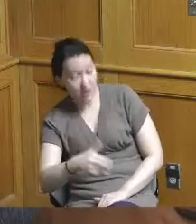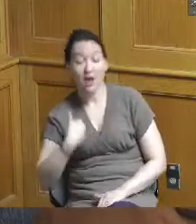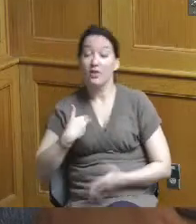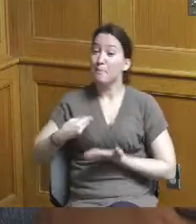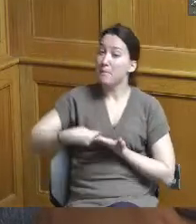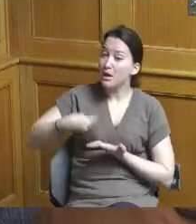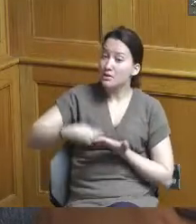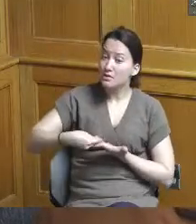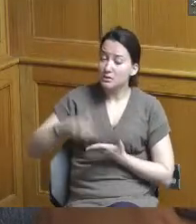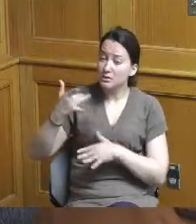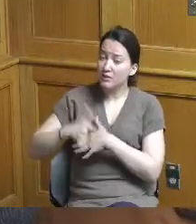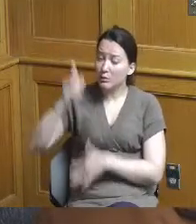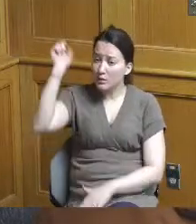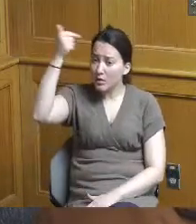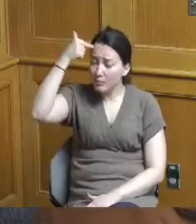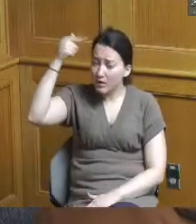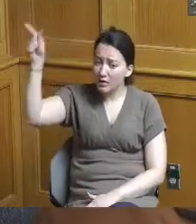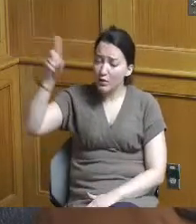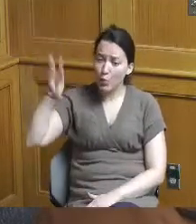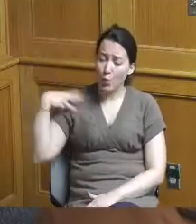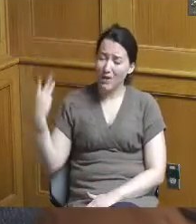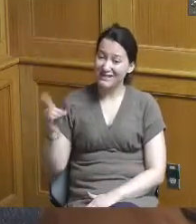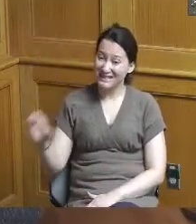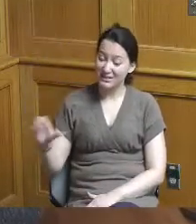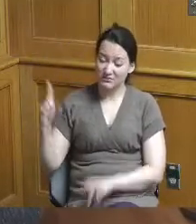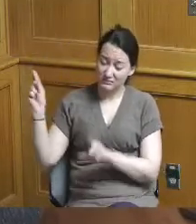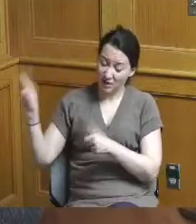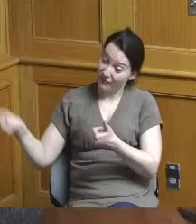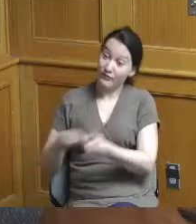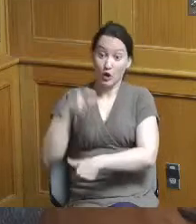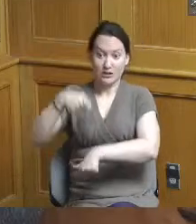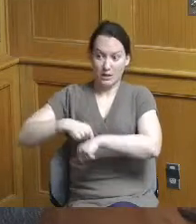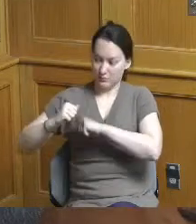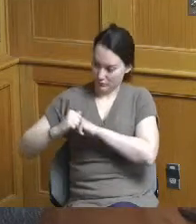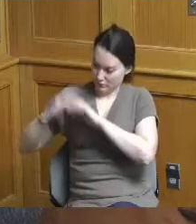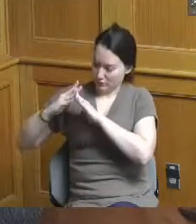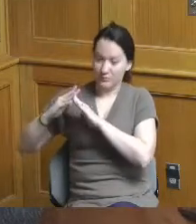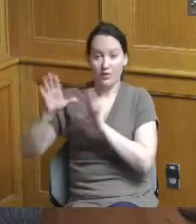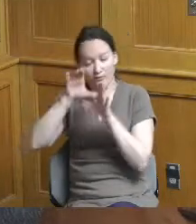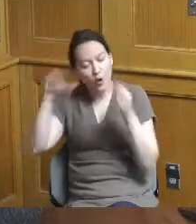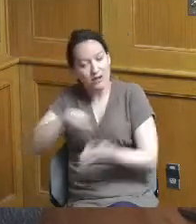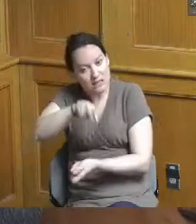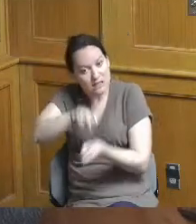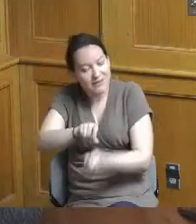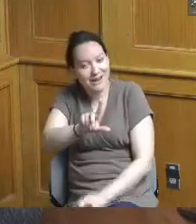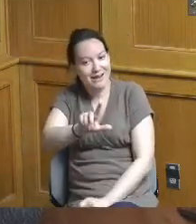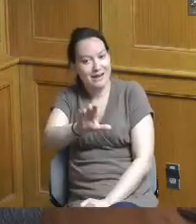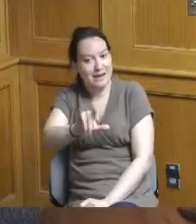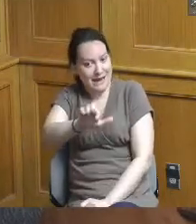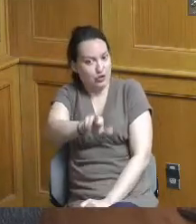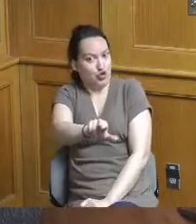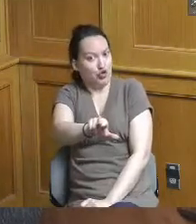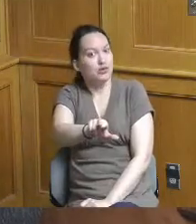in Washington for the first time in a long time a focus on cancer and I think if we could get